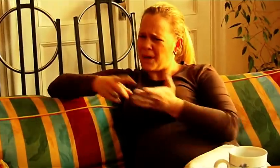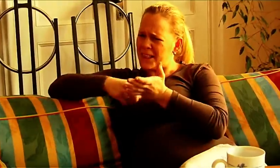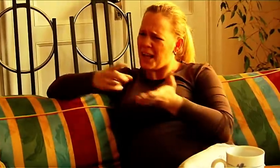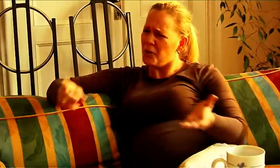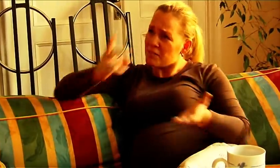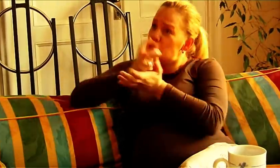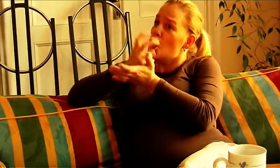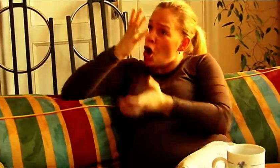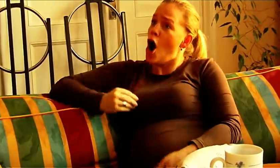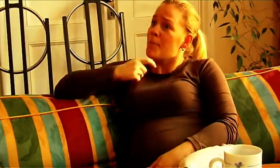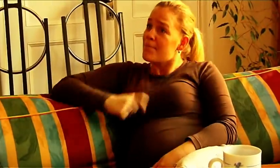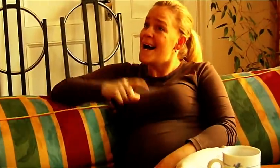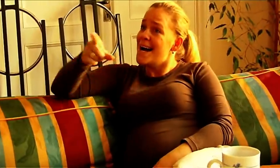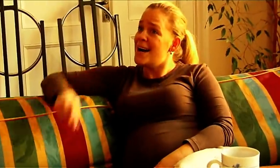What do you mean? You tried to forget me?